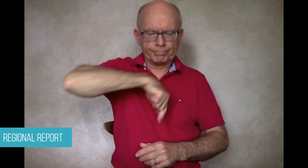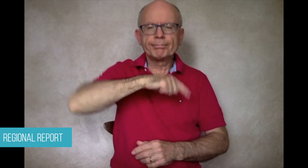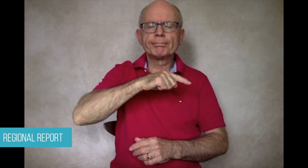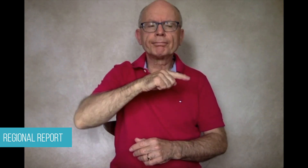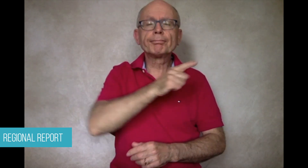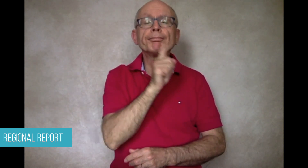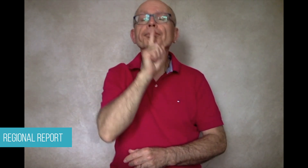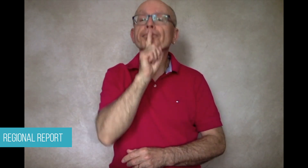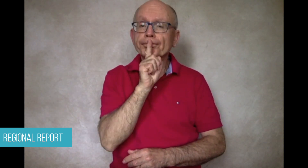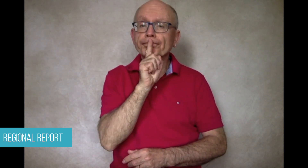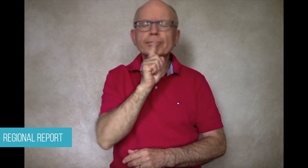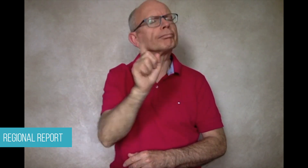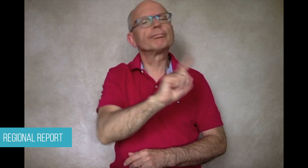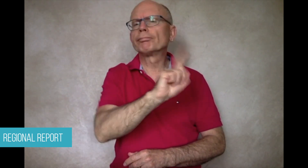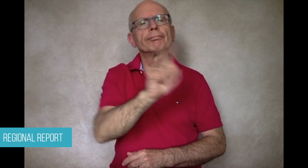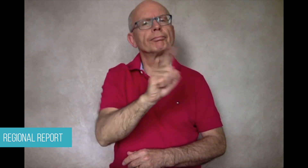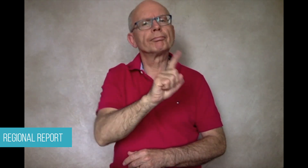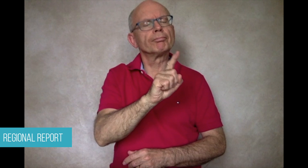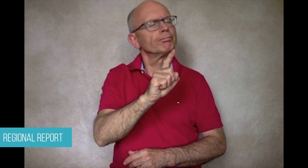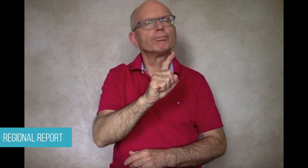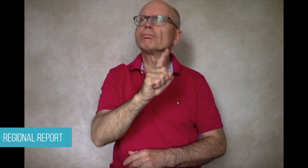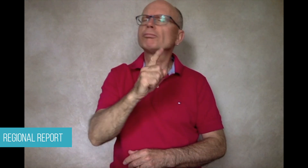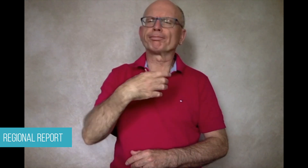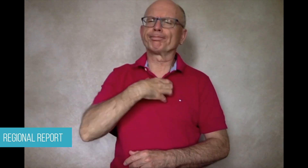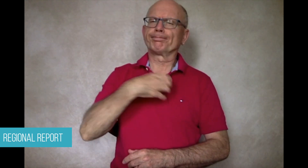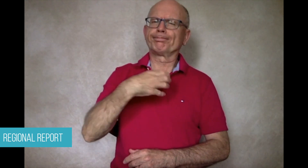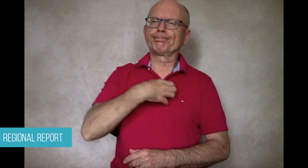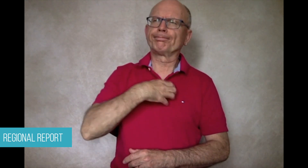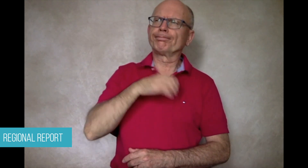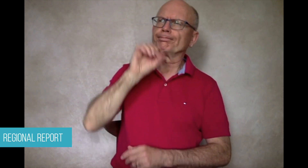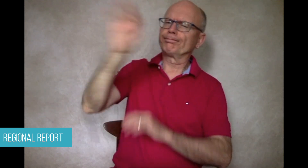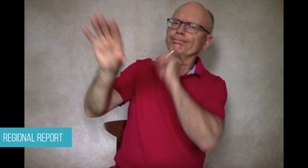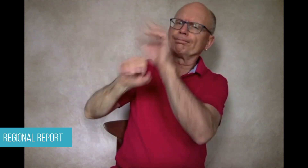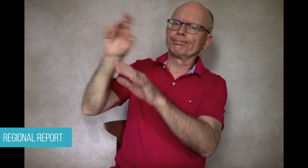to be silent and to continue filing human rights